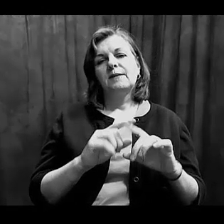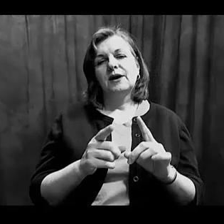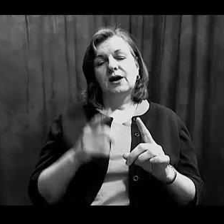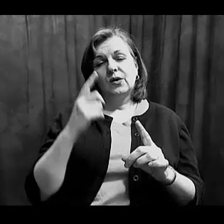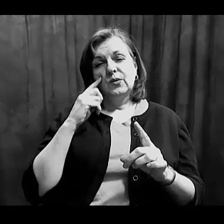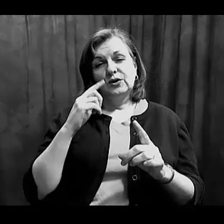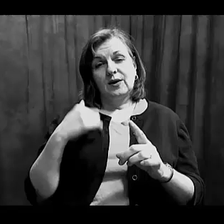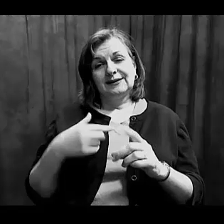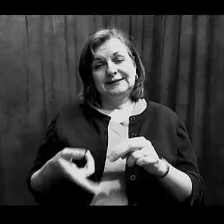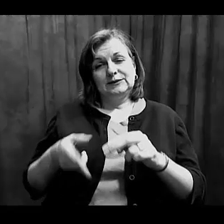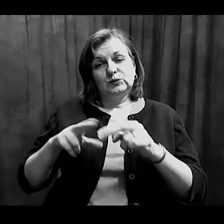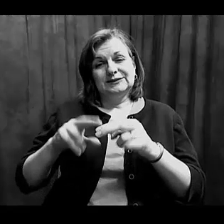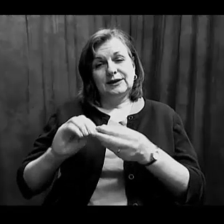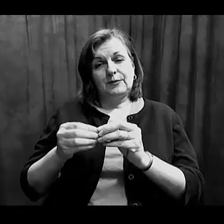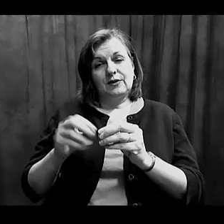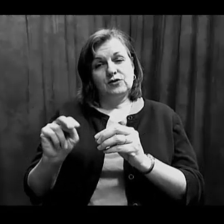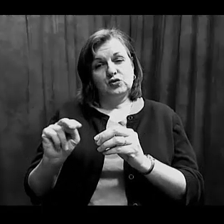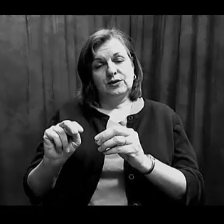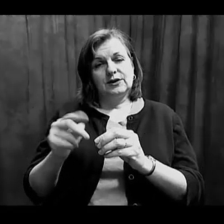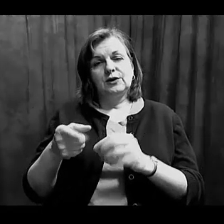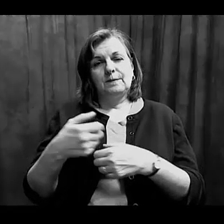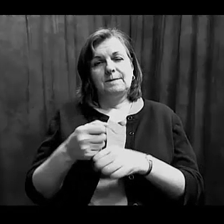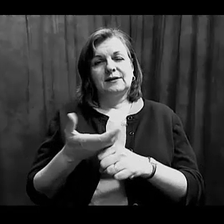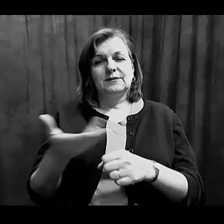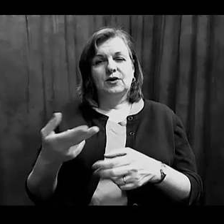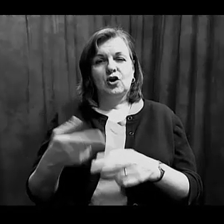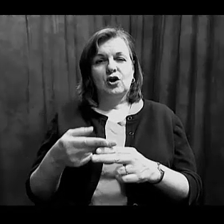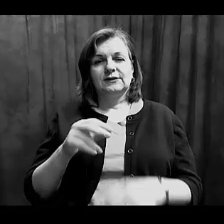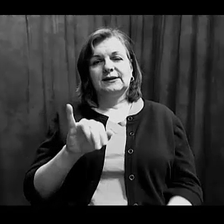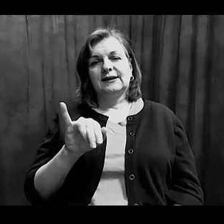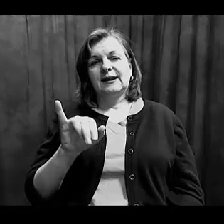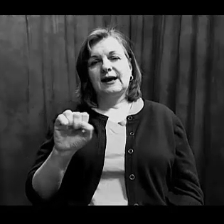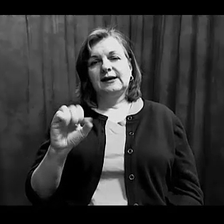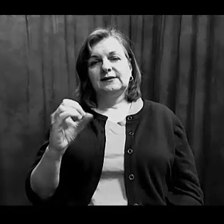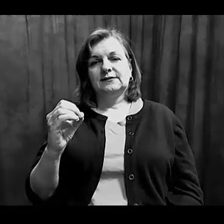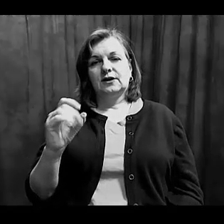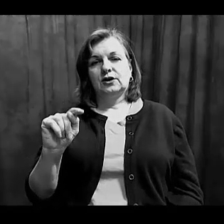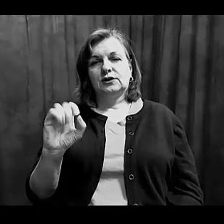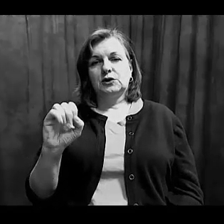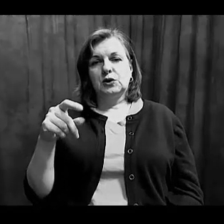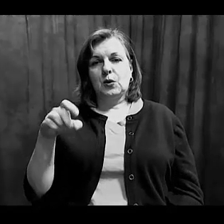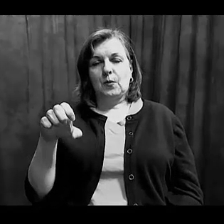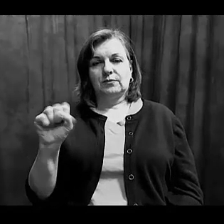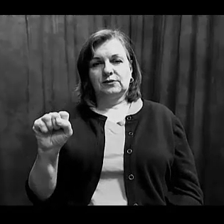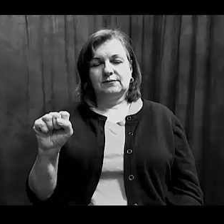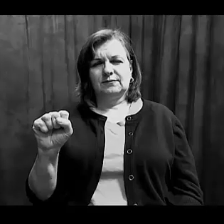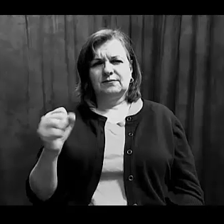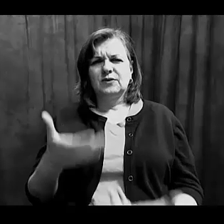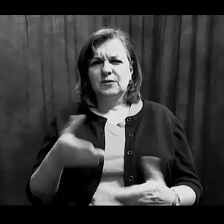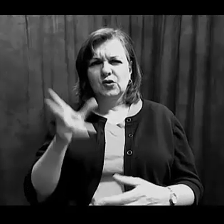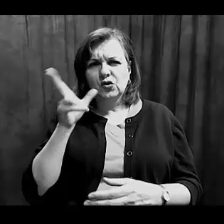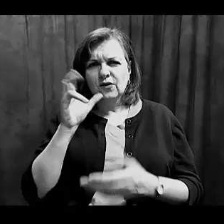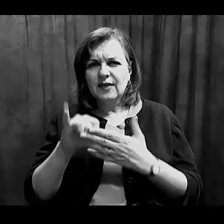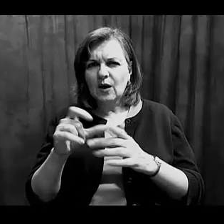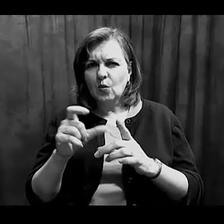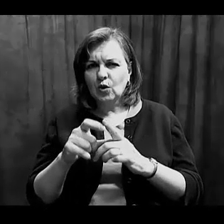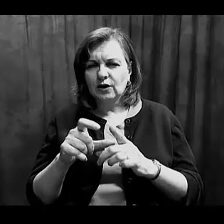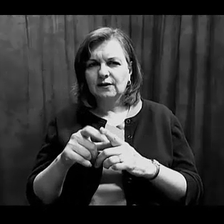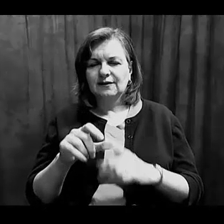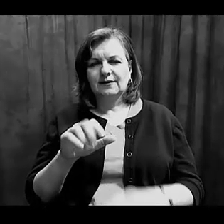but what we look at with these different neutrons is forming something we know is isotopes many of you know isotopes